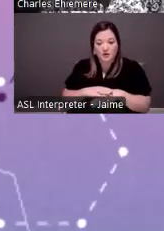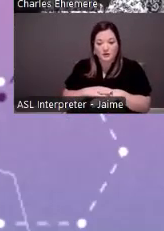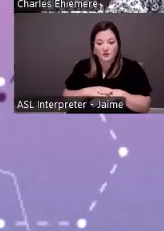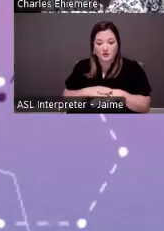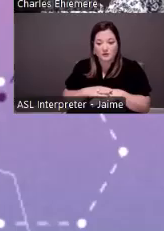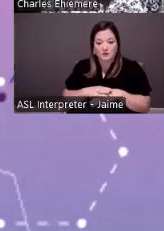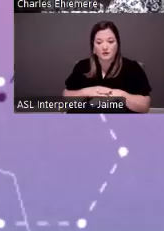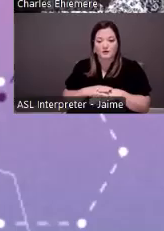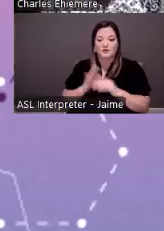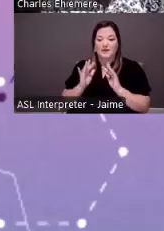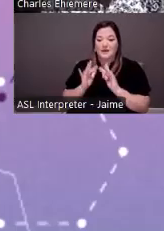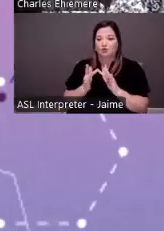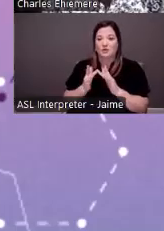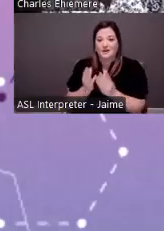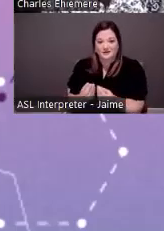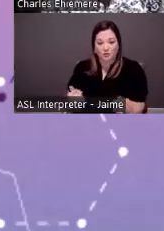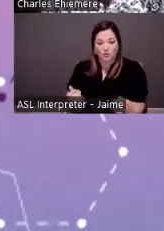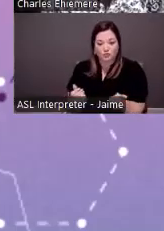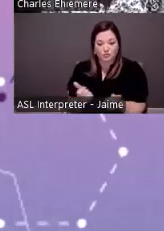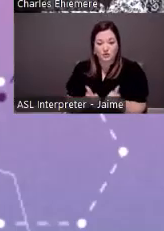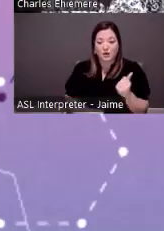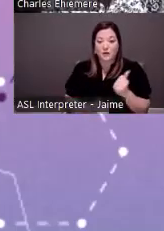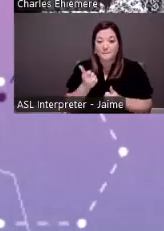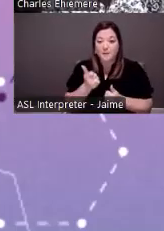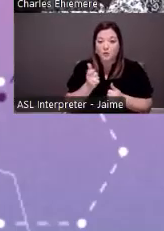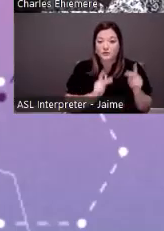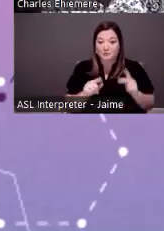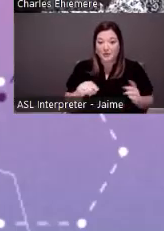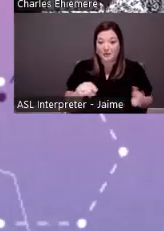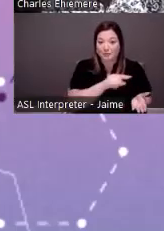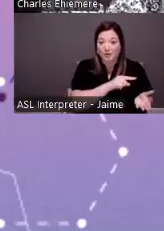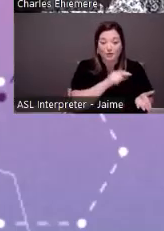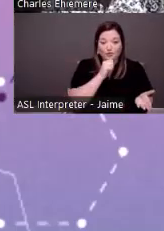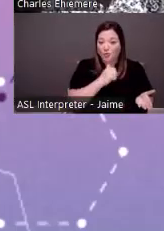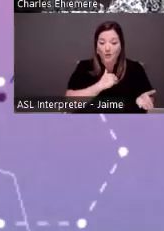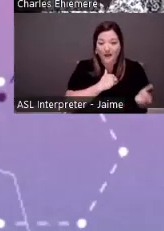Majority of these households do not have internet-enabled phone.